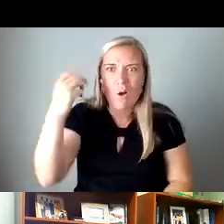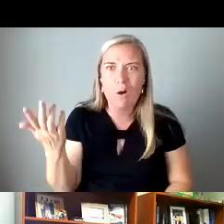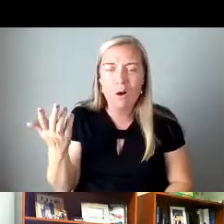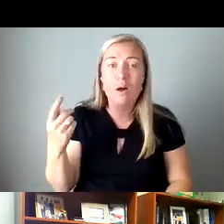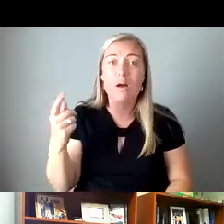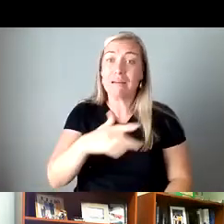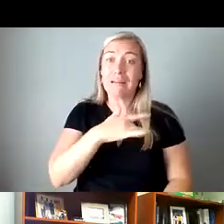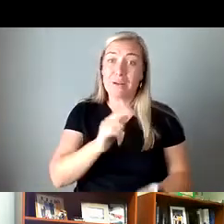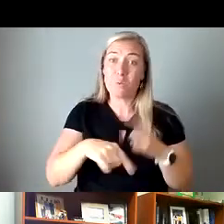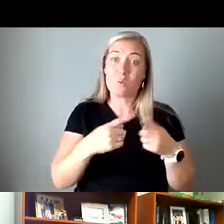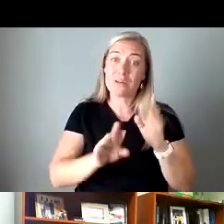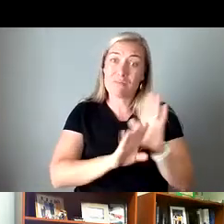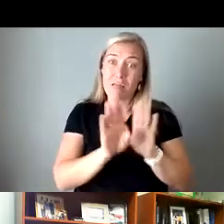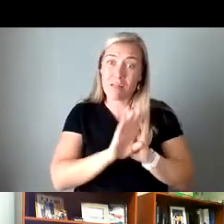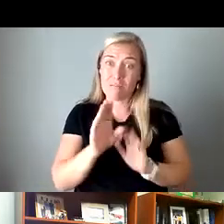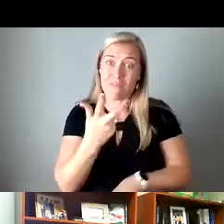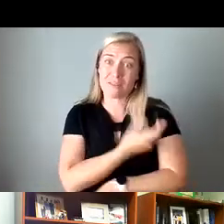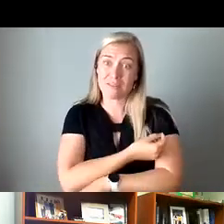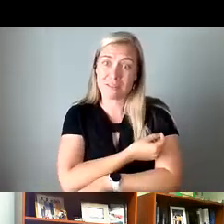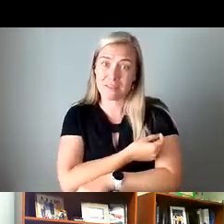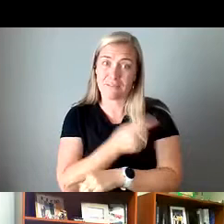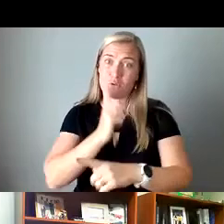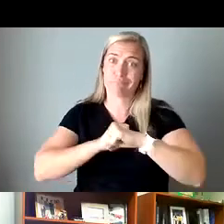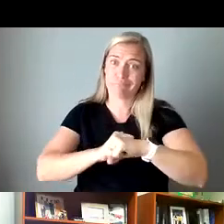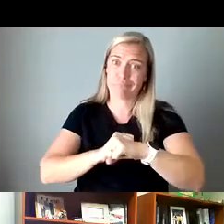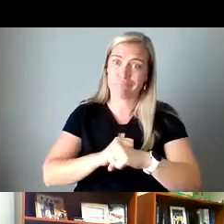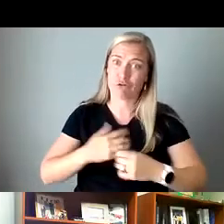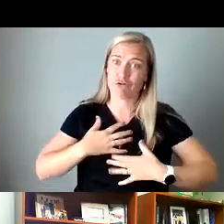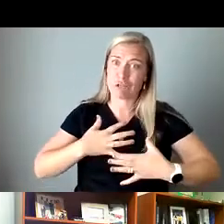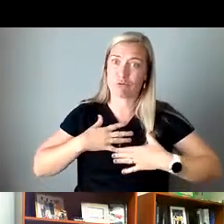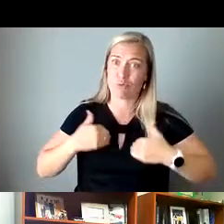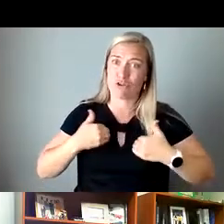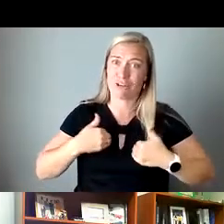against respiratory viruses we don't actually achieve these sorts of efficacy results. So it's